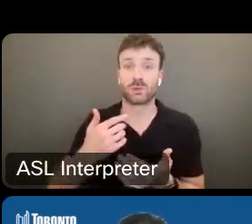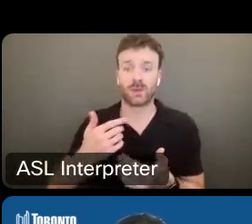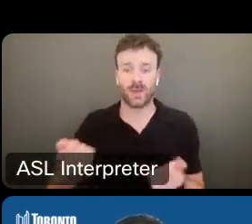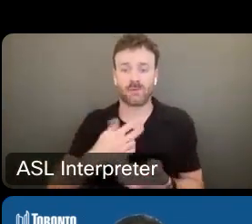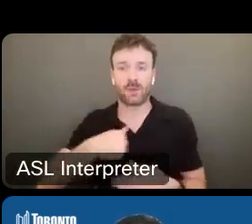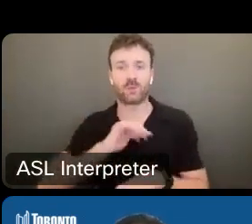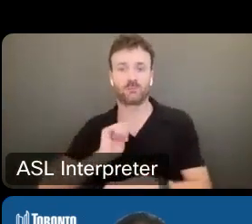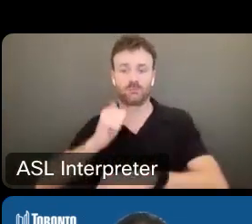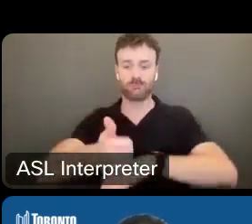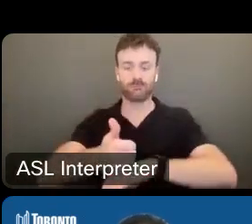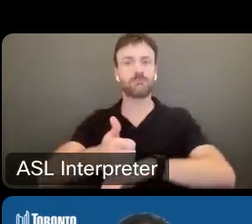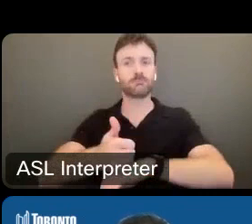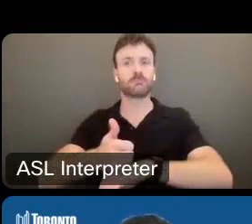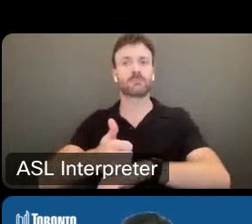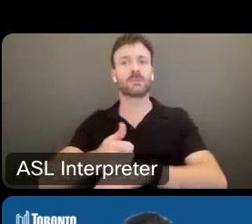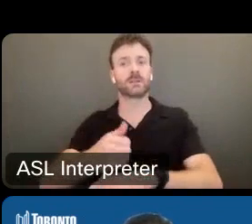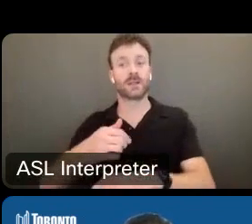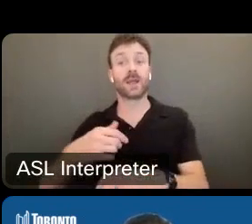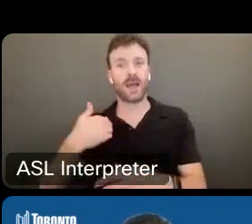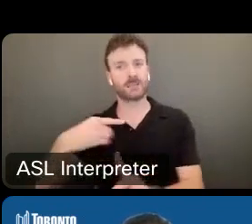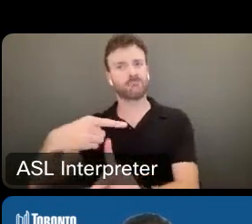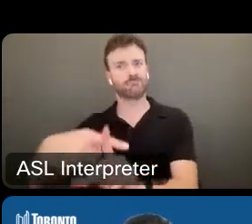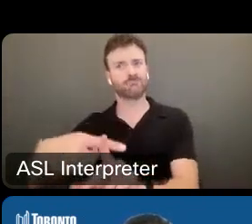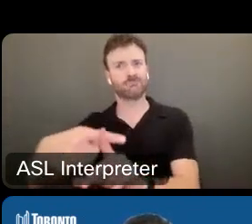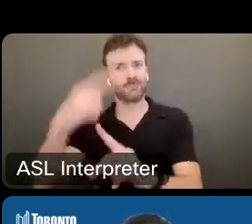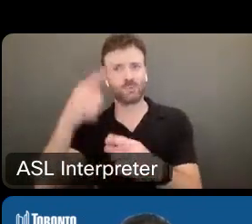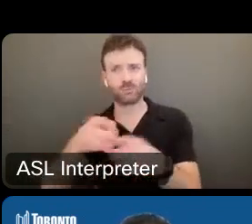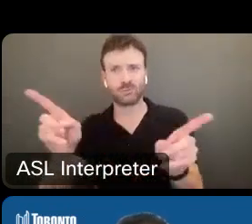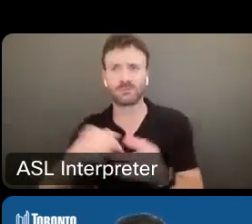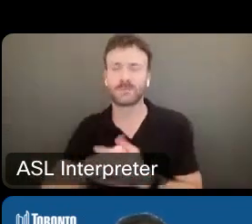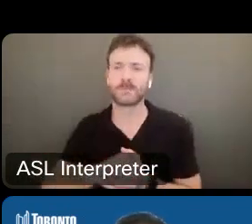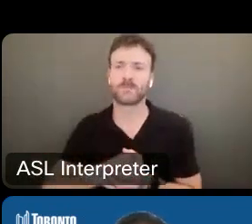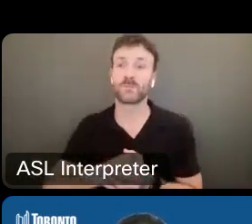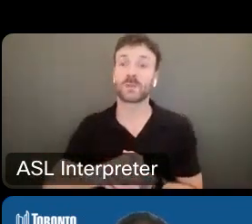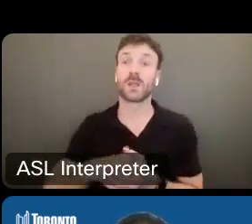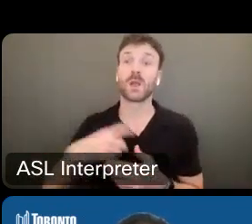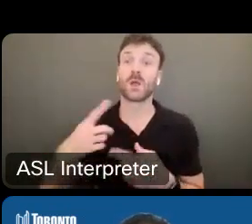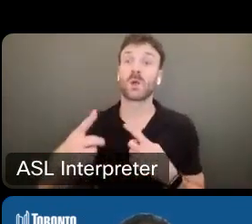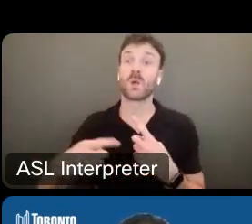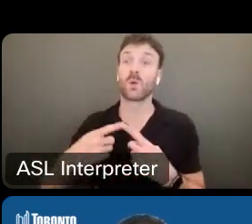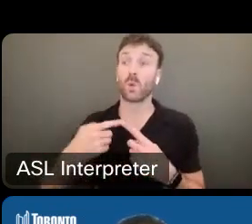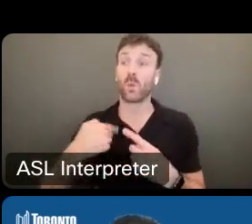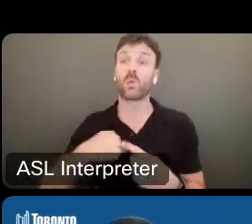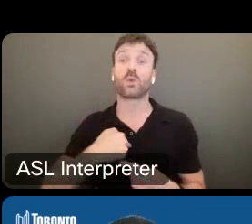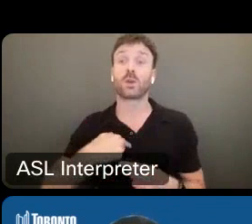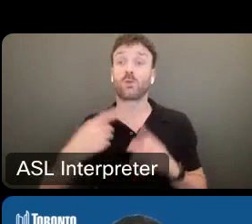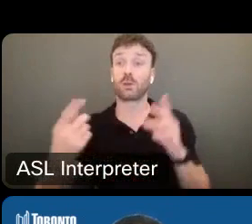do result in positive change. And once we have the joint understanding and buy-in of the success of any one of these